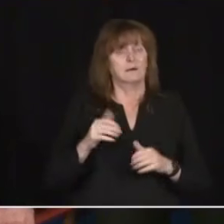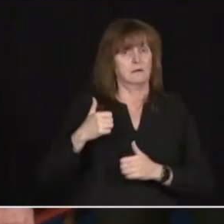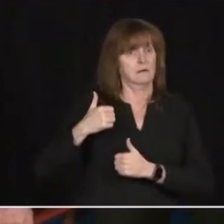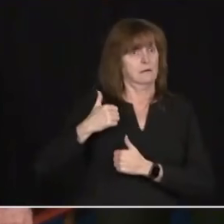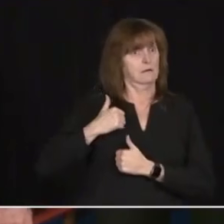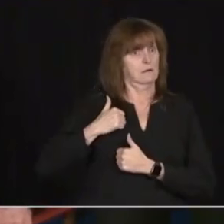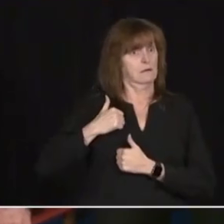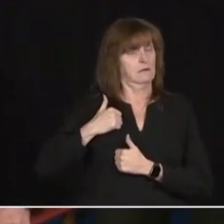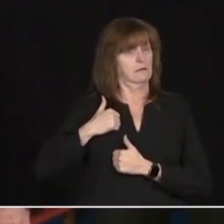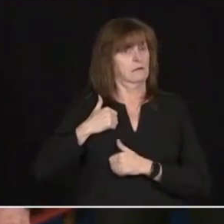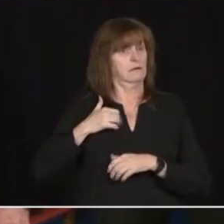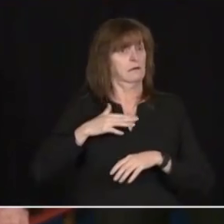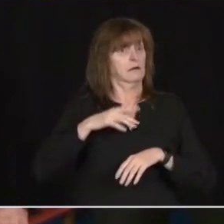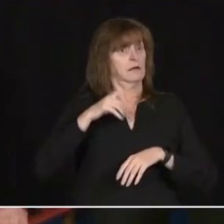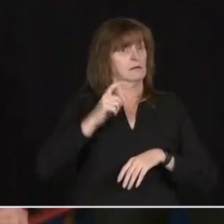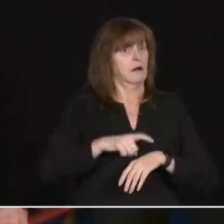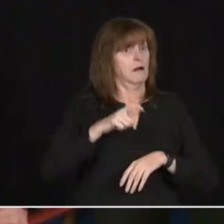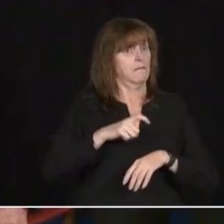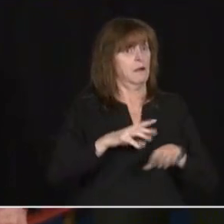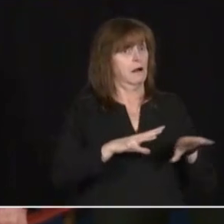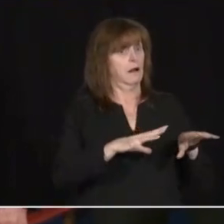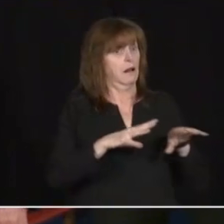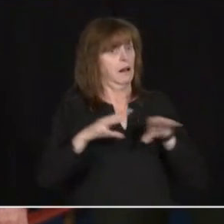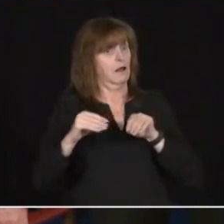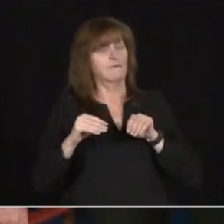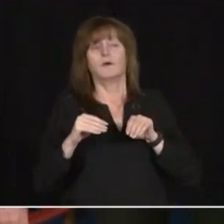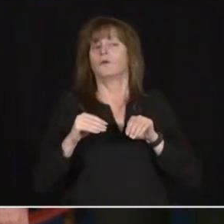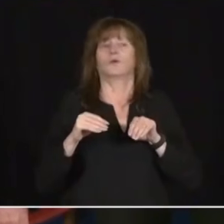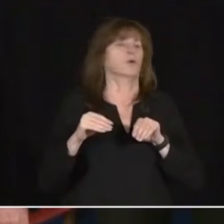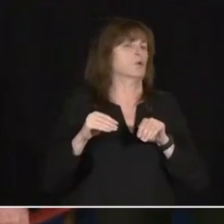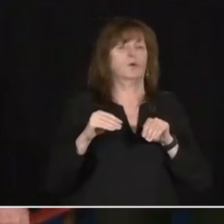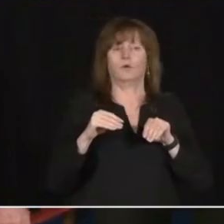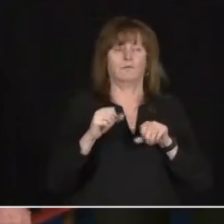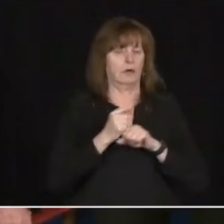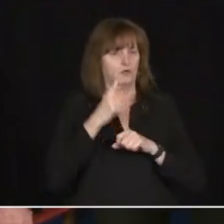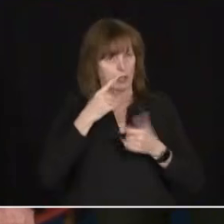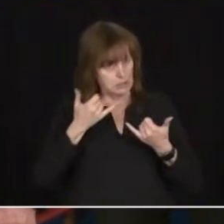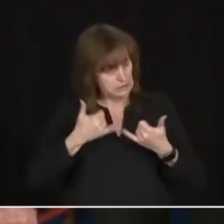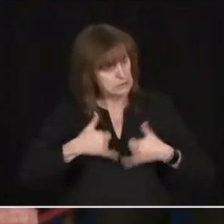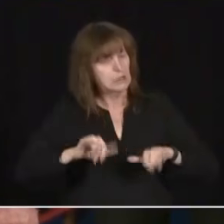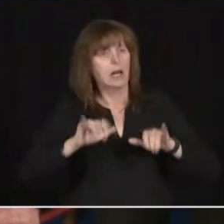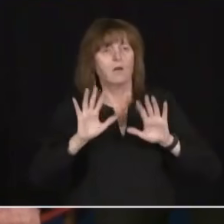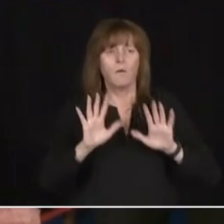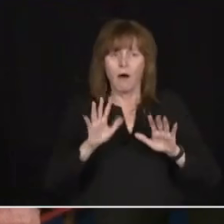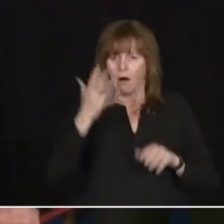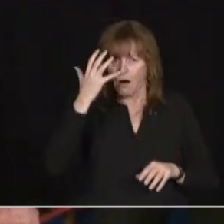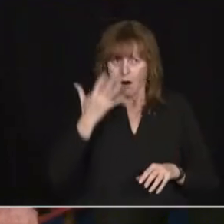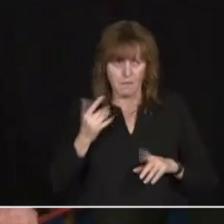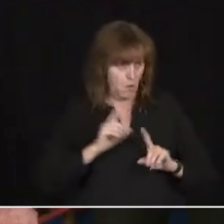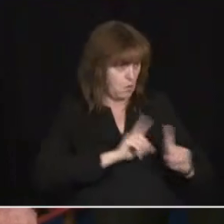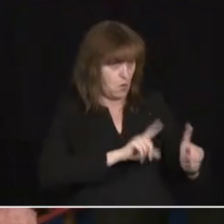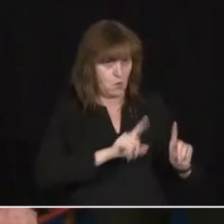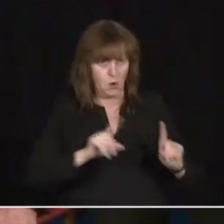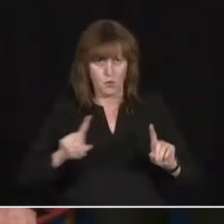to do and, as such time as the armed forces need to leave, we are going to continue to work with